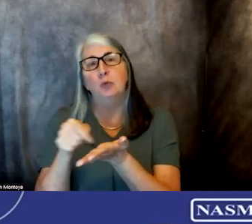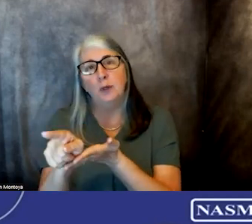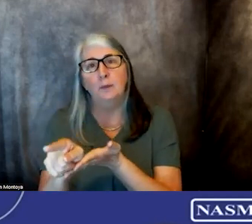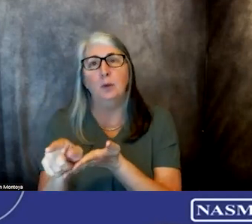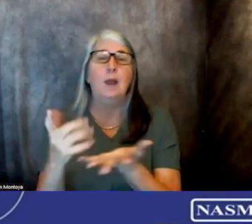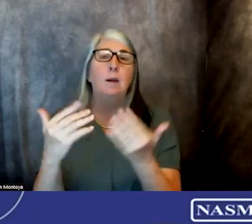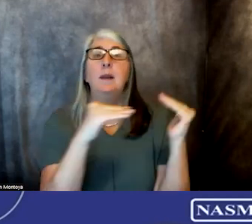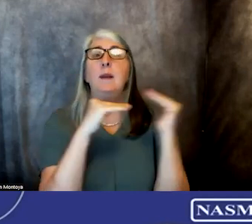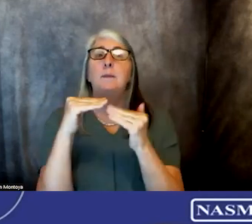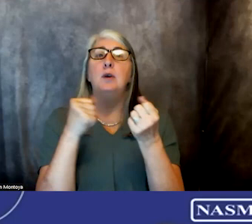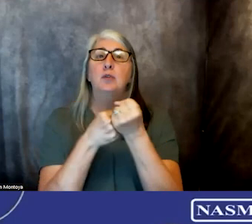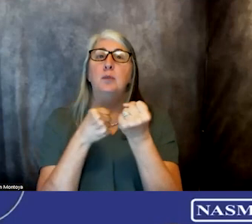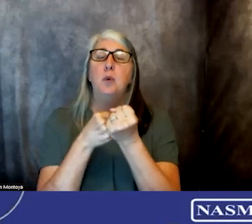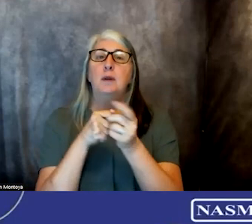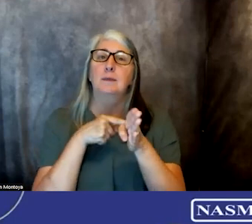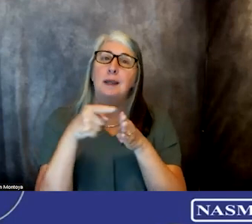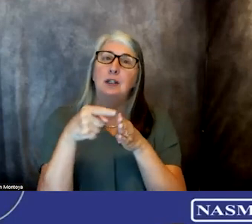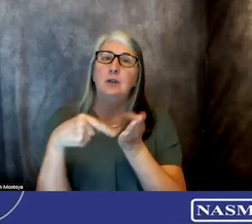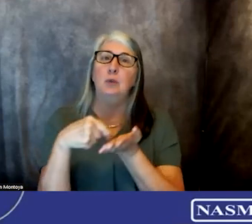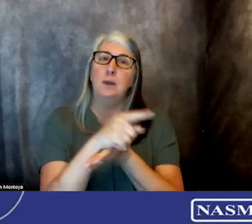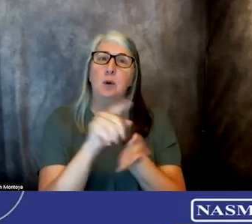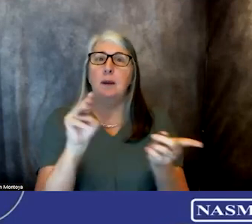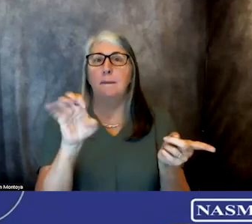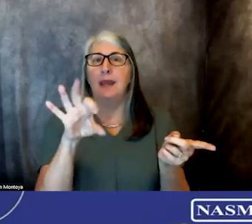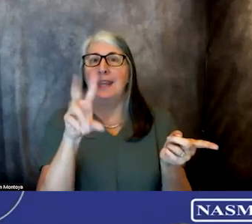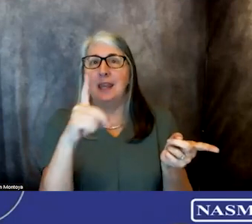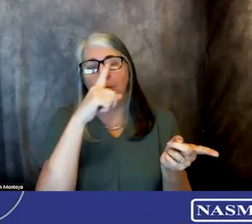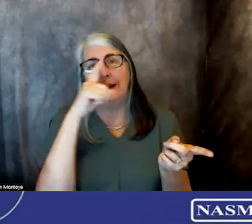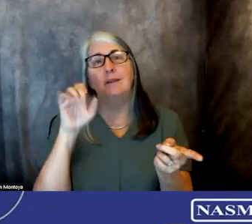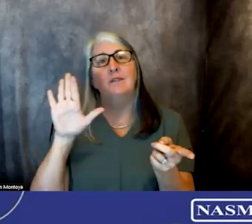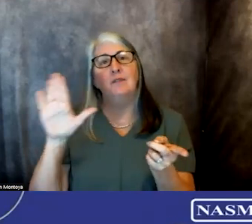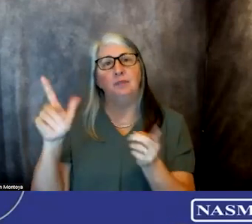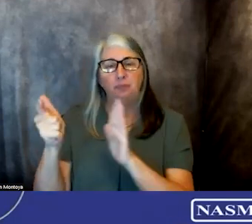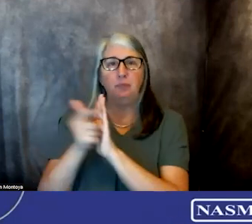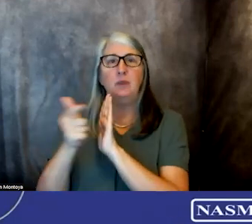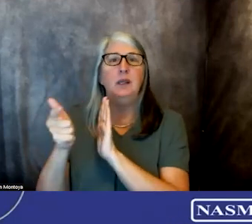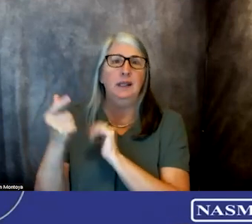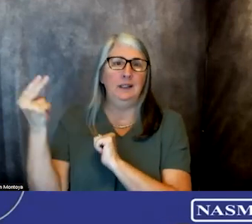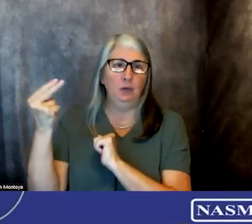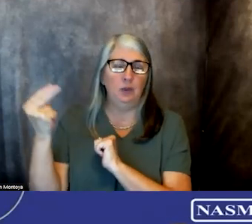SPECIALIST REIMBURSING MEDICAID BECAUSE OF THE CRIMINAL JUSTICE BACKGROUND. THE TOOLKIT HIGHLIGHTS